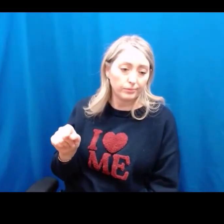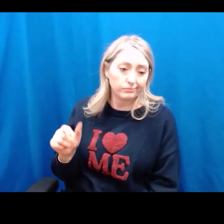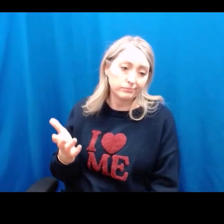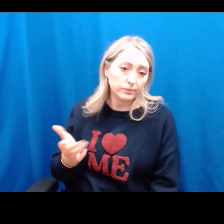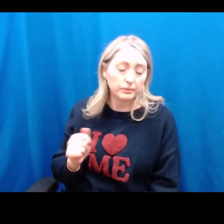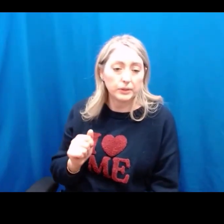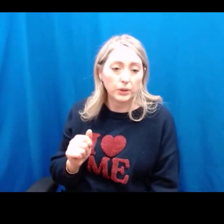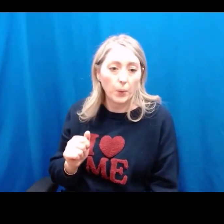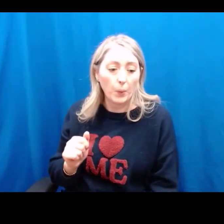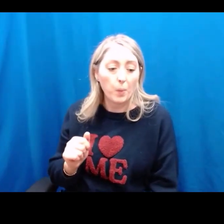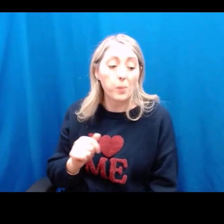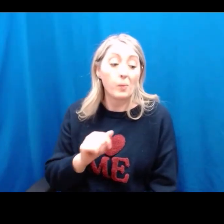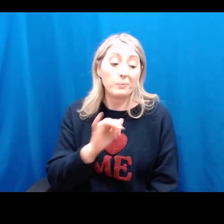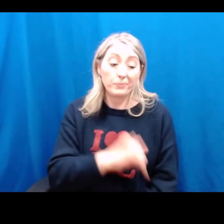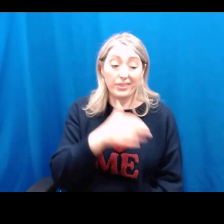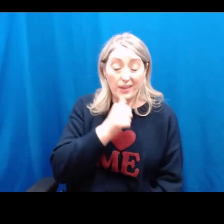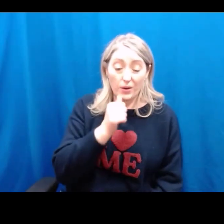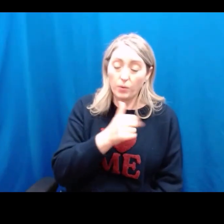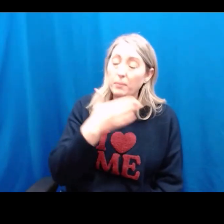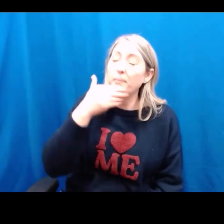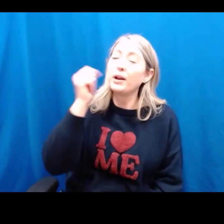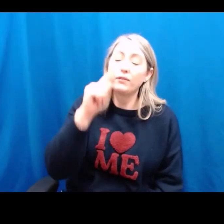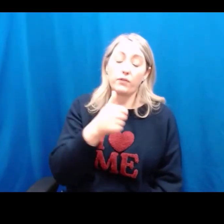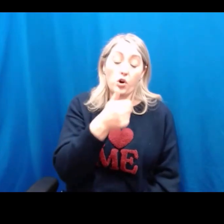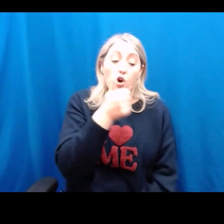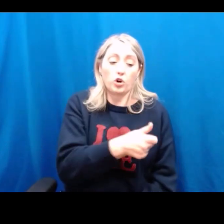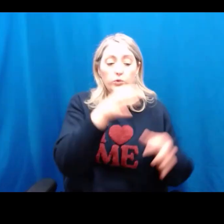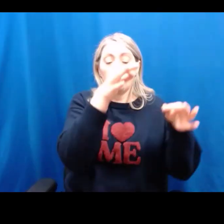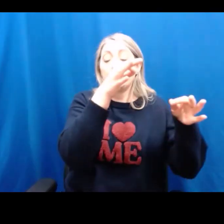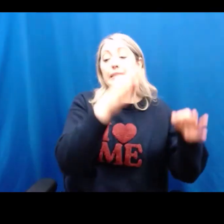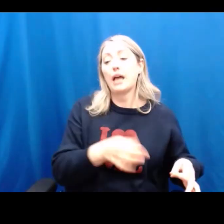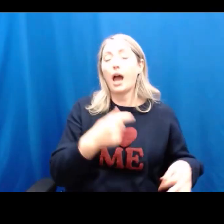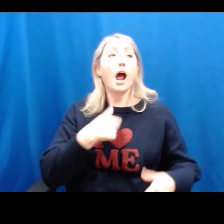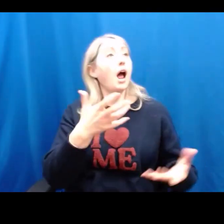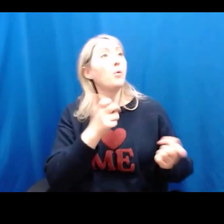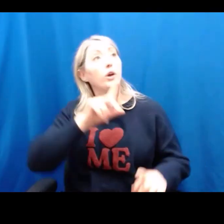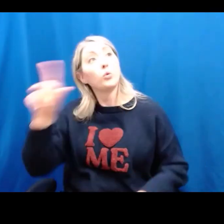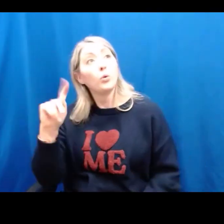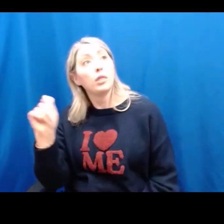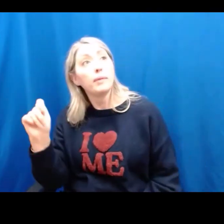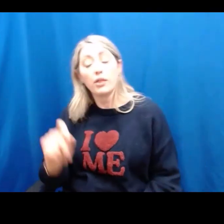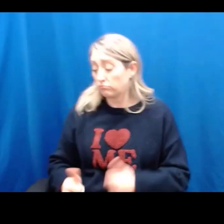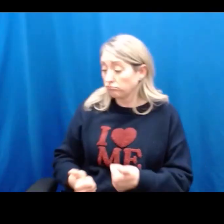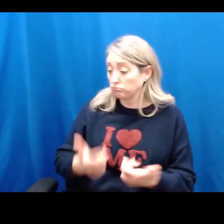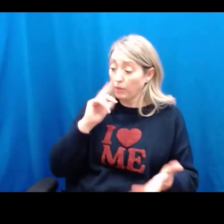to initiate it on her own, and that was one case. But I would